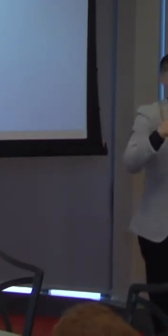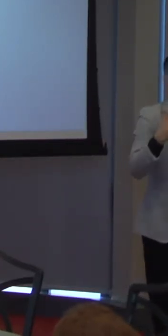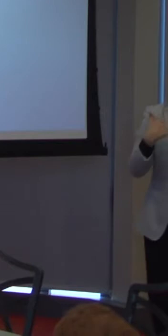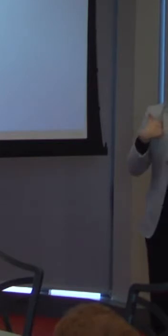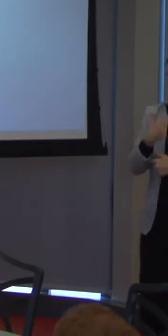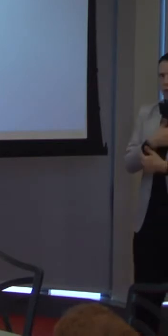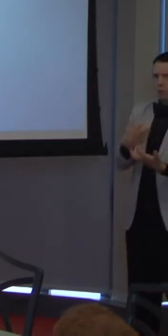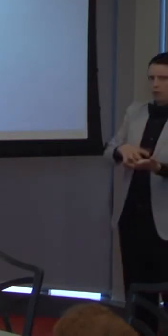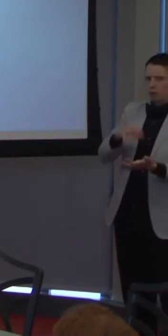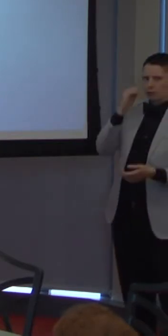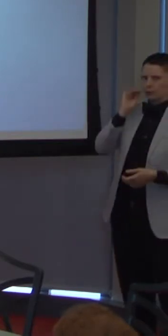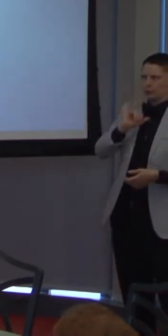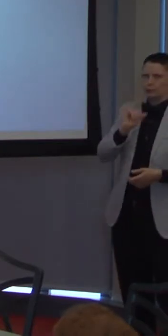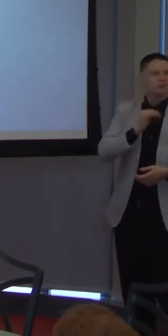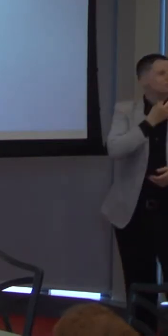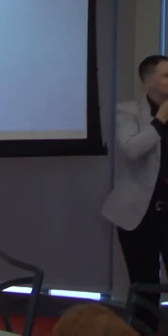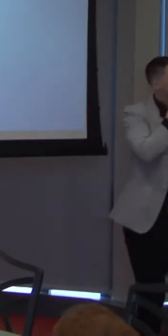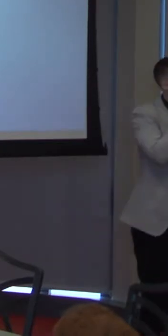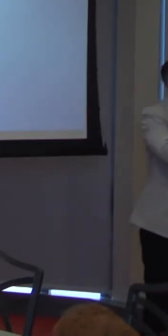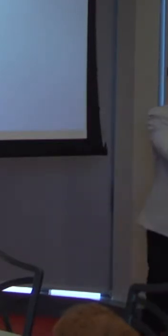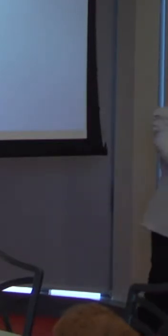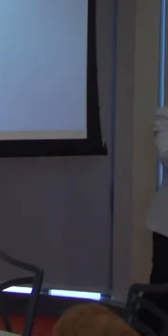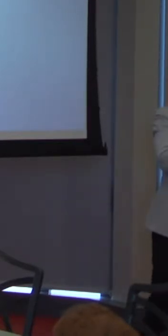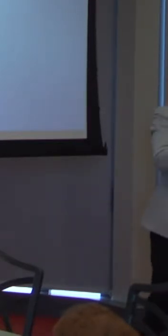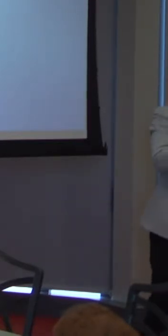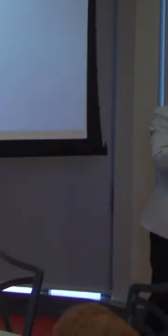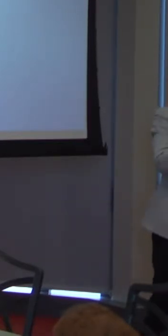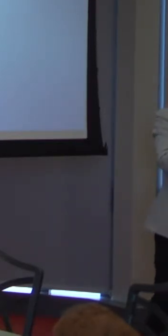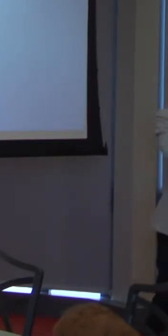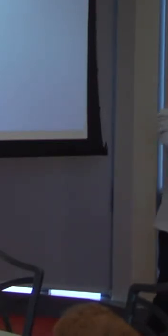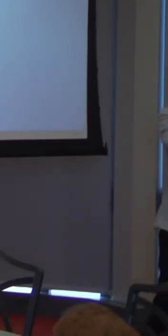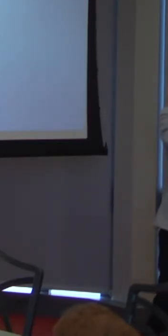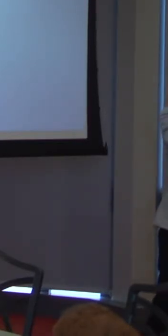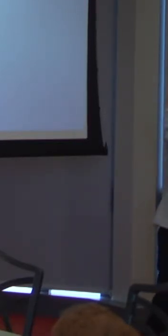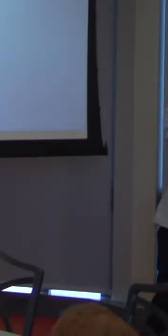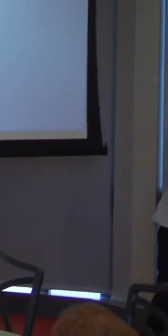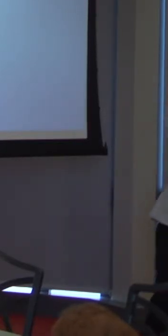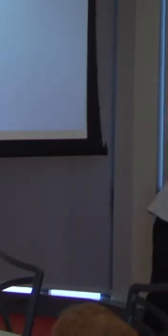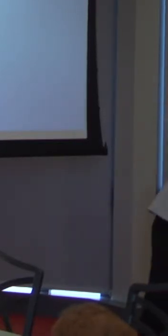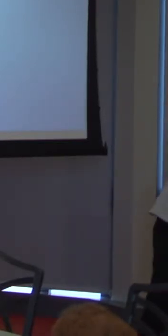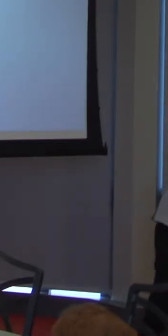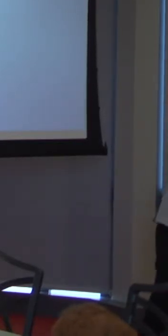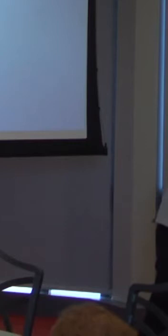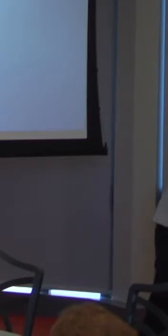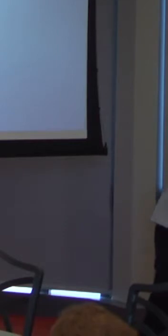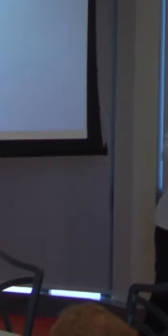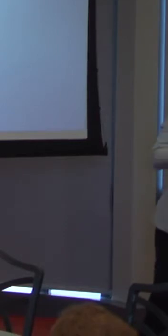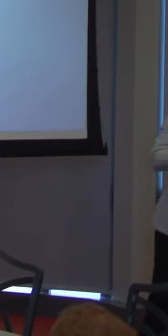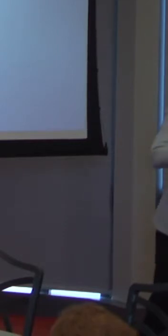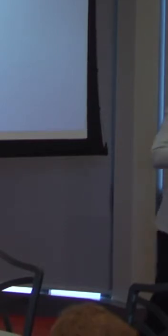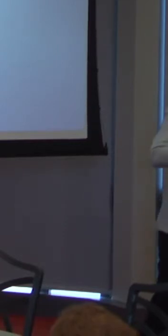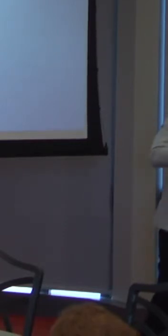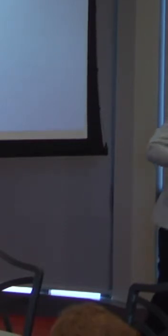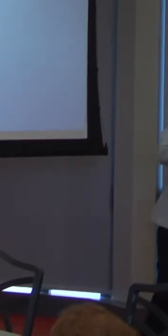is how do we leverage previous experience with STEM outreach and, kind of, adapt it to disabled individuals? These were our ideas, you know,